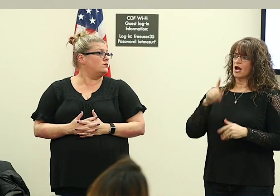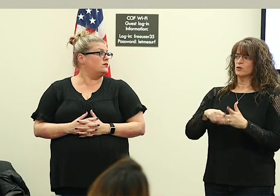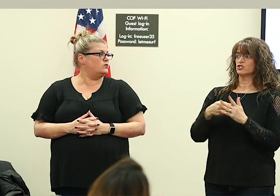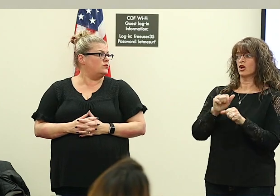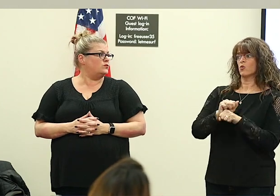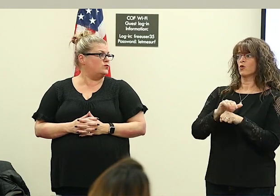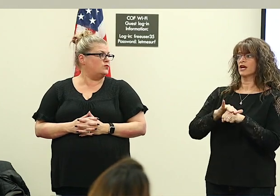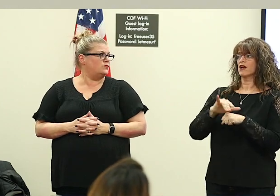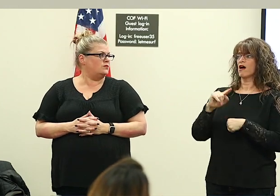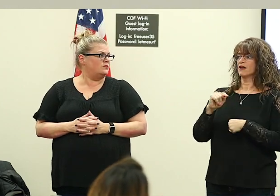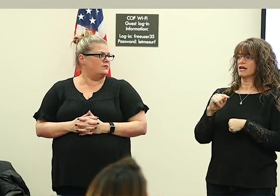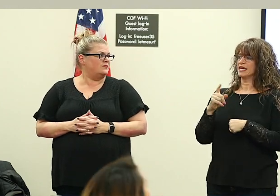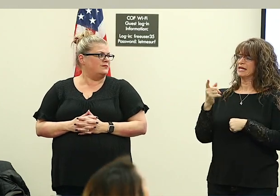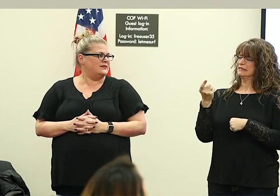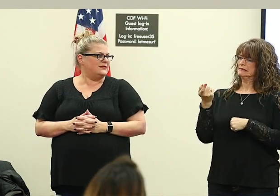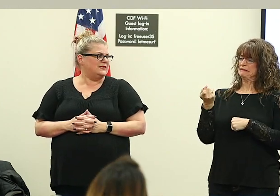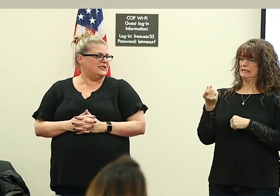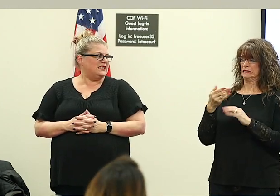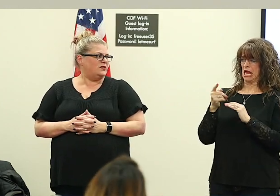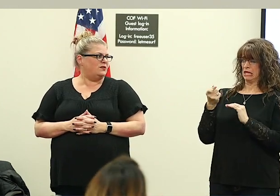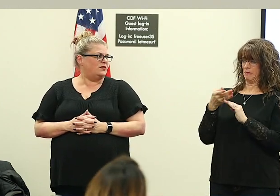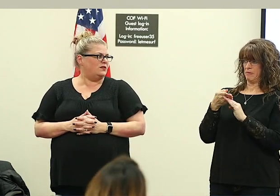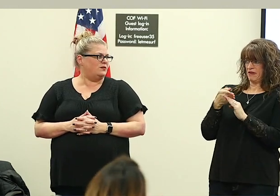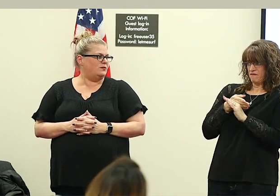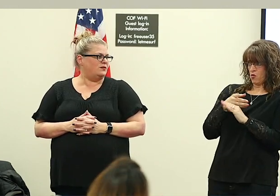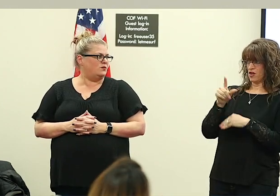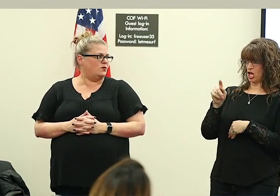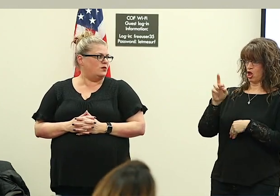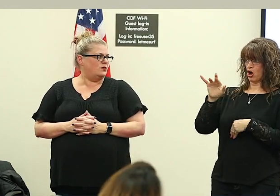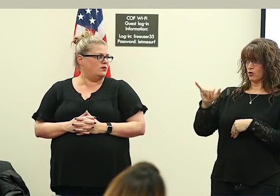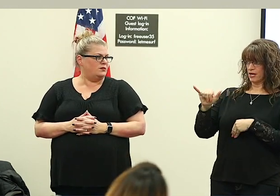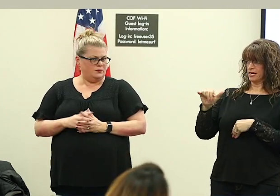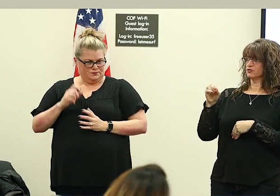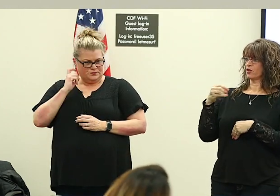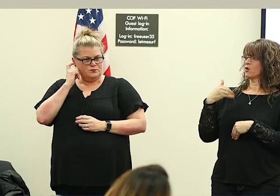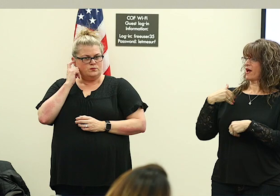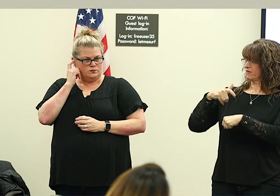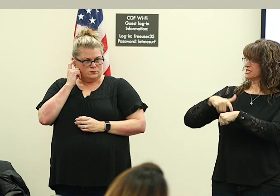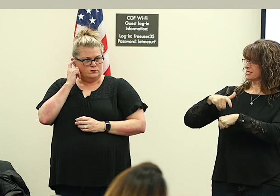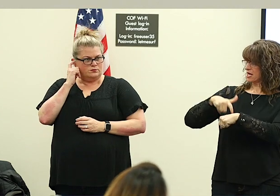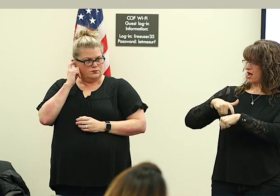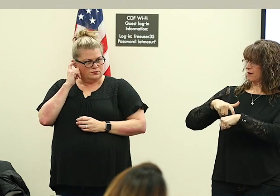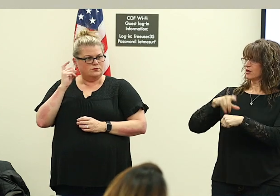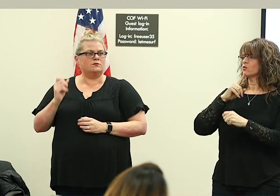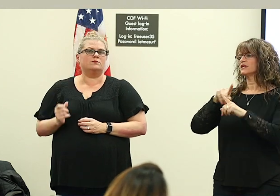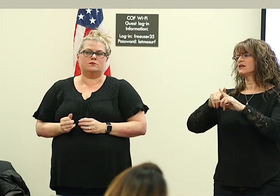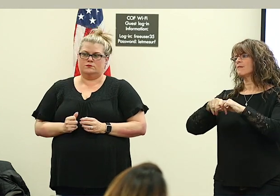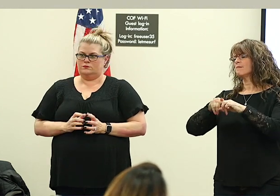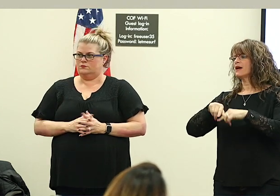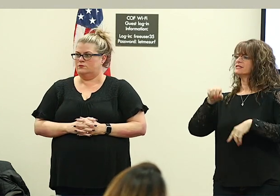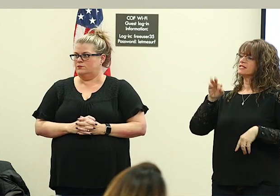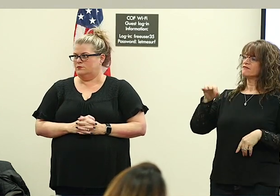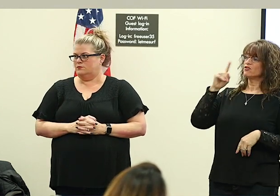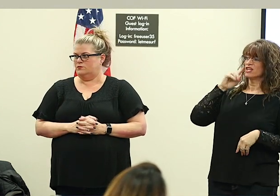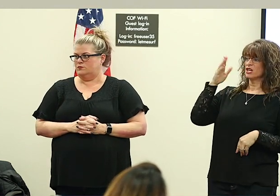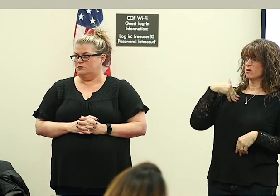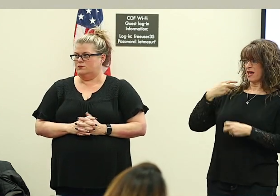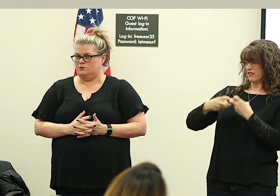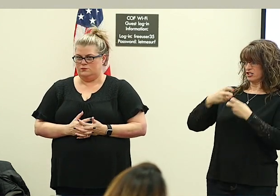at least a little bit before the lottery, just to give you time. And it really depends on whether you think there might be issues you have to work through